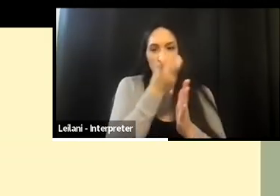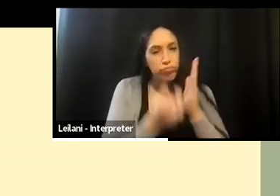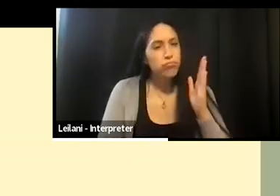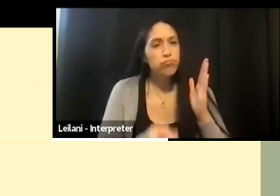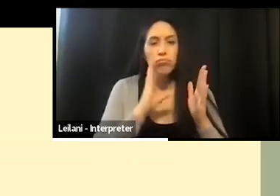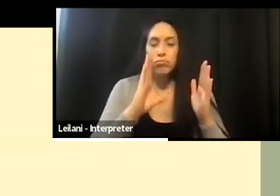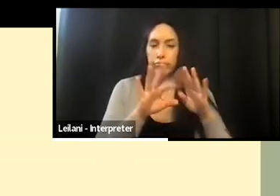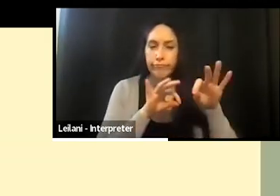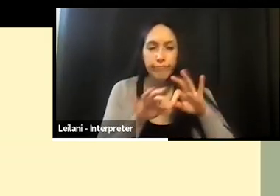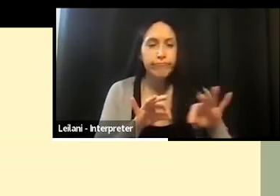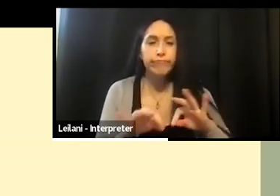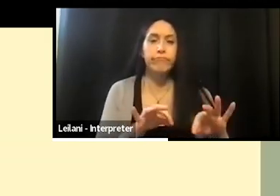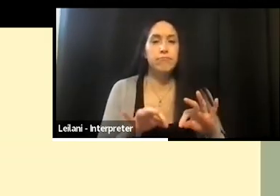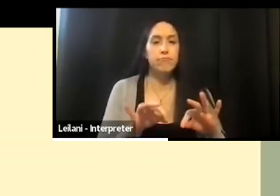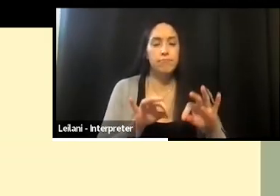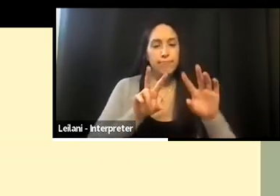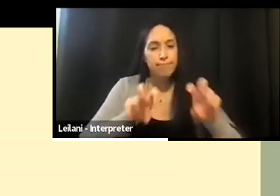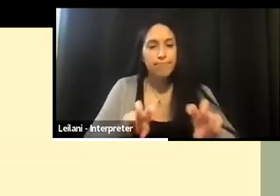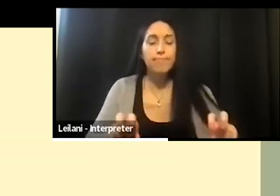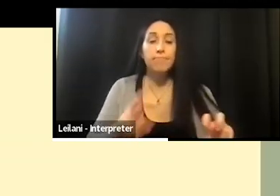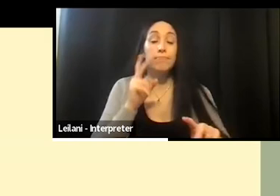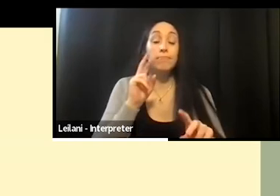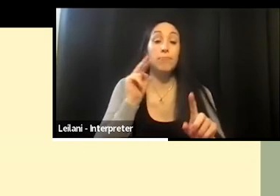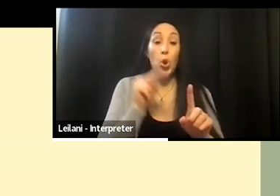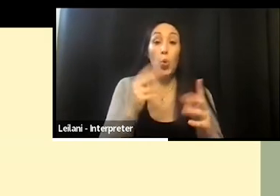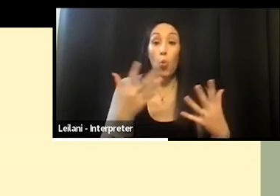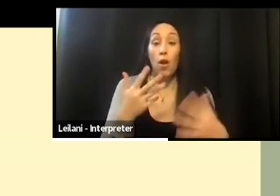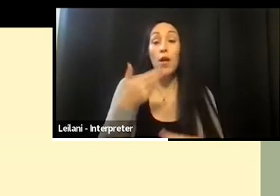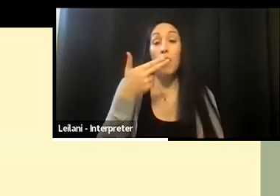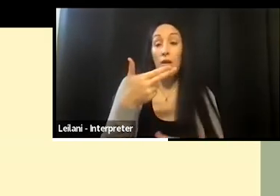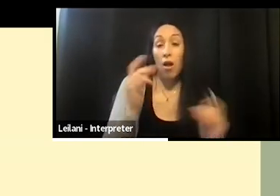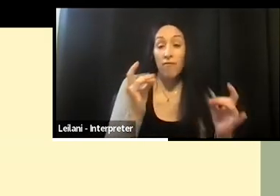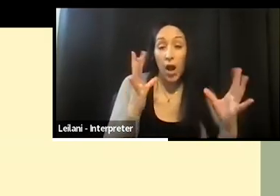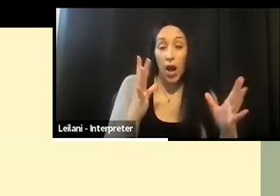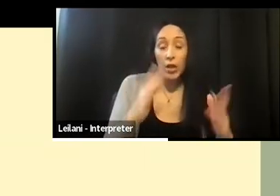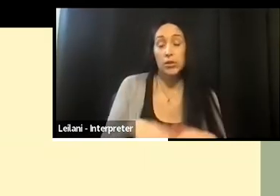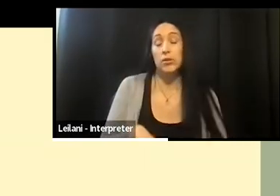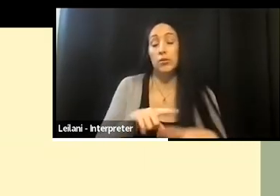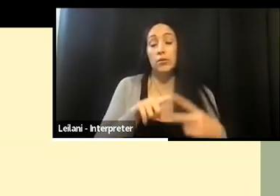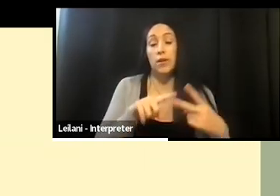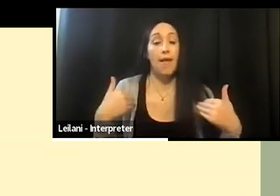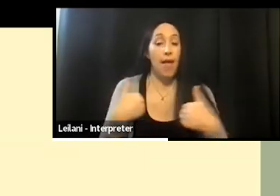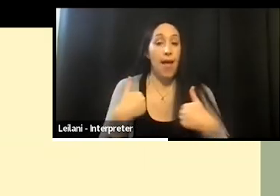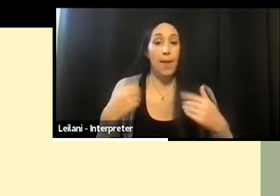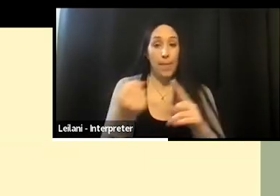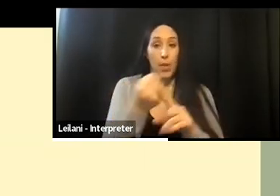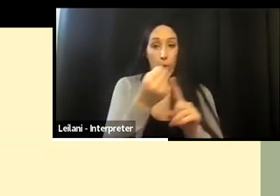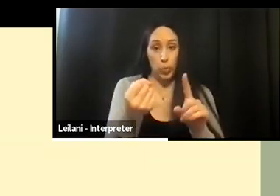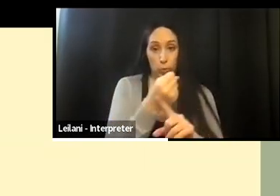And specifically look at gun violence and animal abuse and how that relates or is an indicator